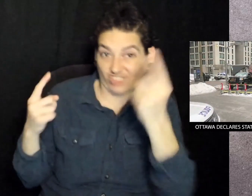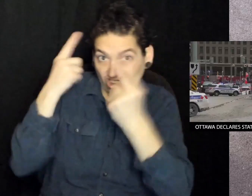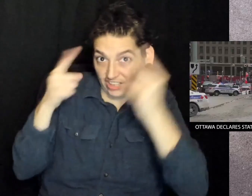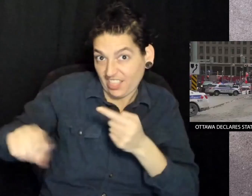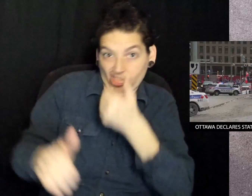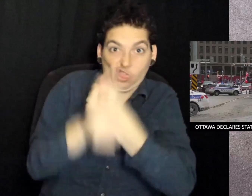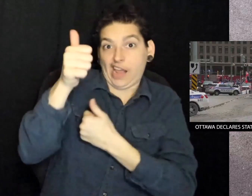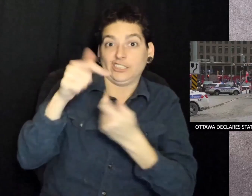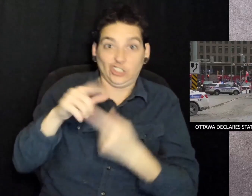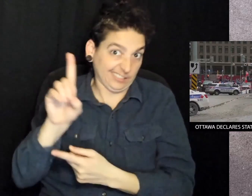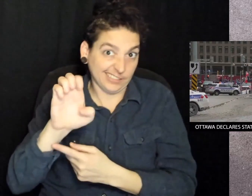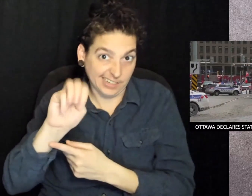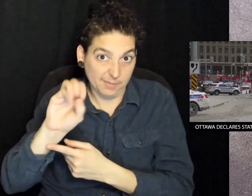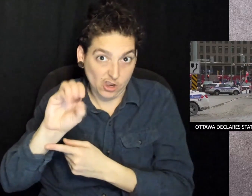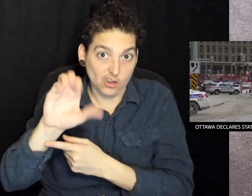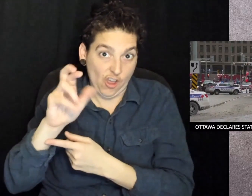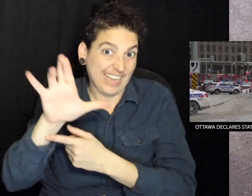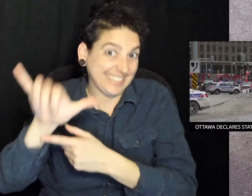and it is now considered a threat to democracy